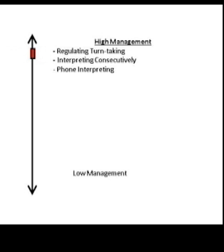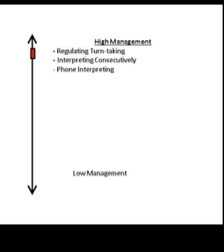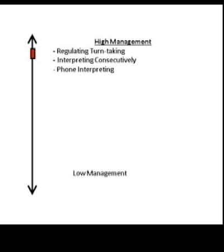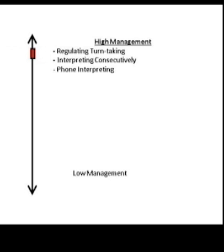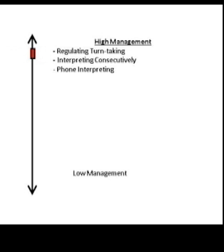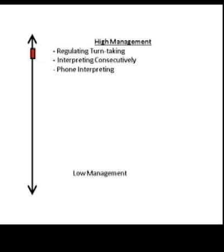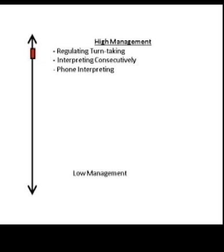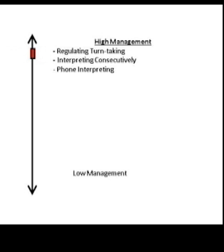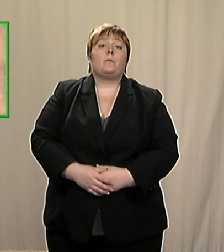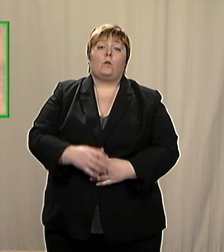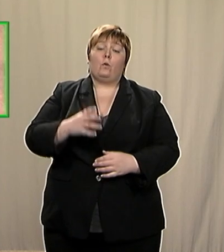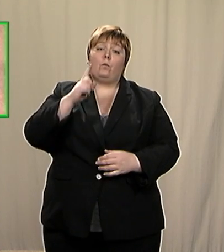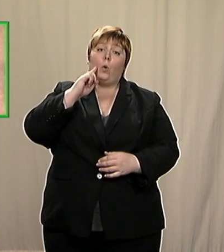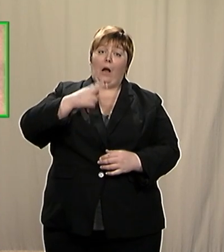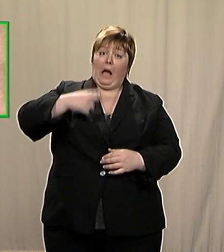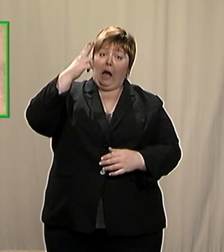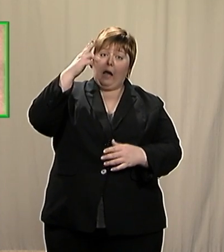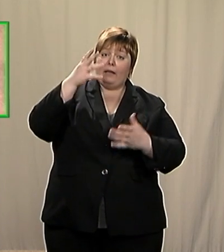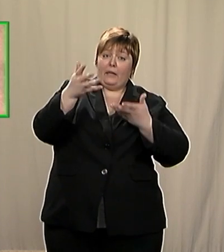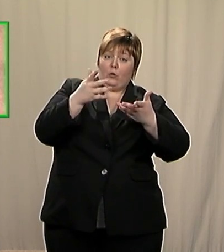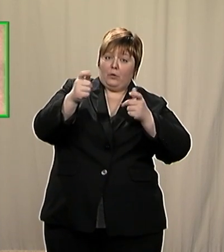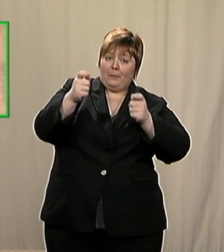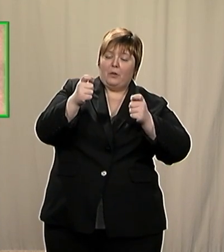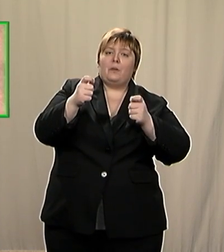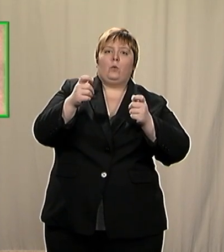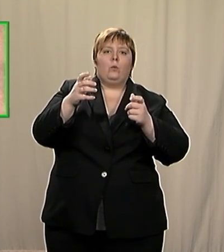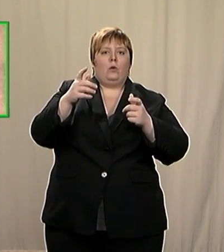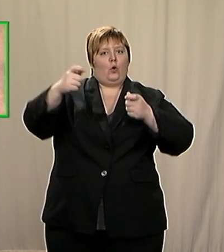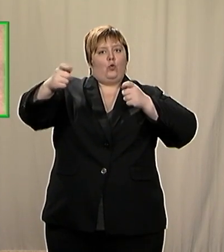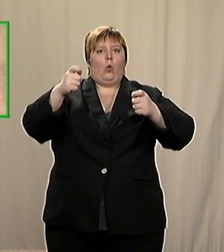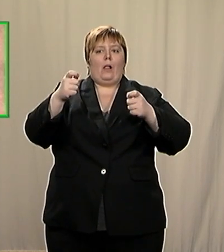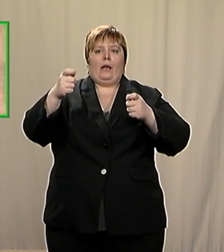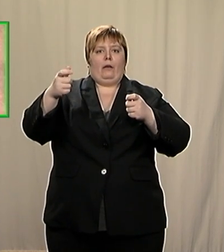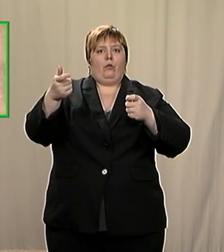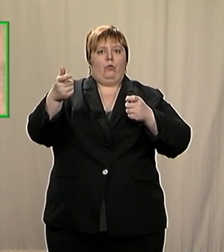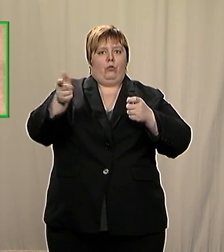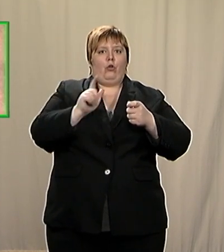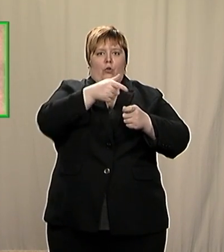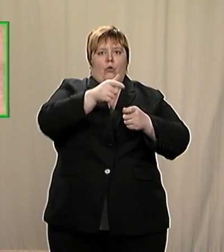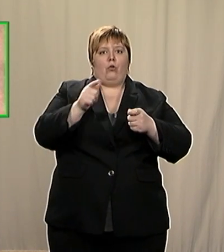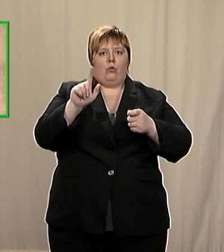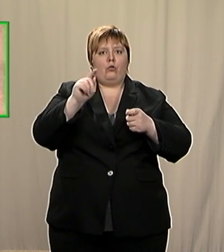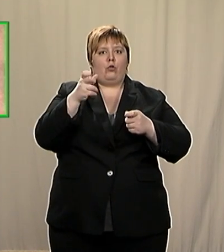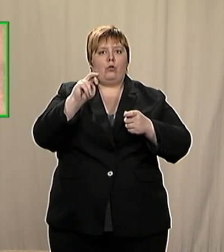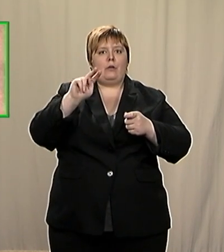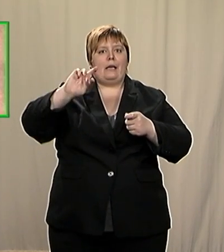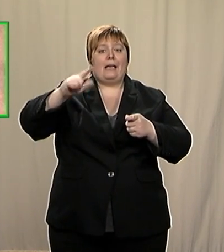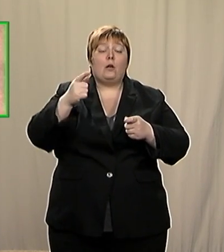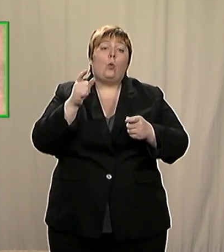Some examples of high interaction management would be regulating turn taking. Or deciding that interpreting consecutively